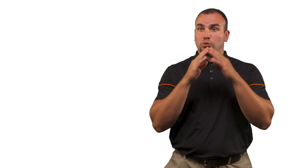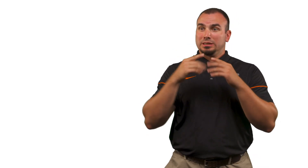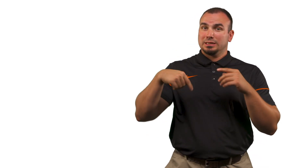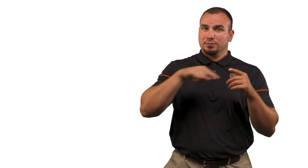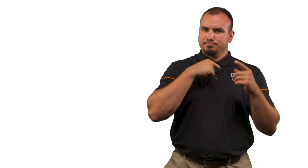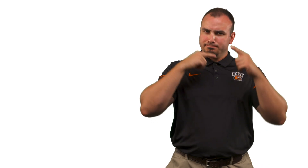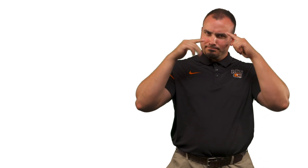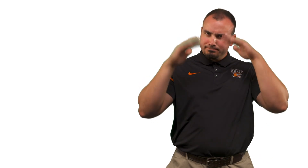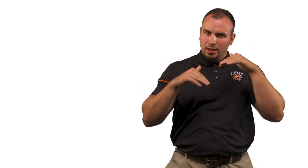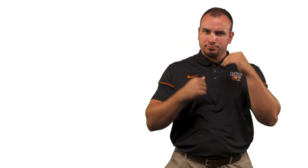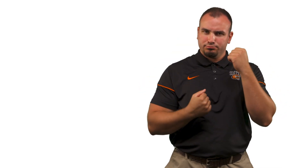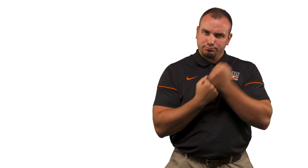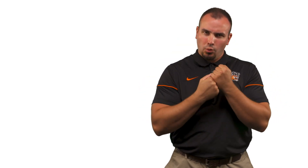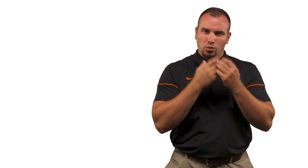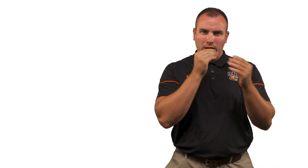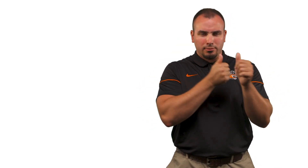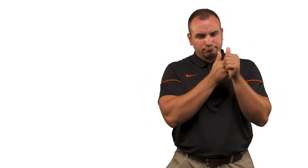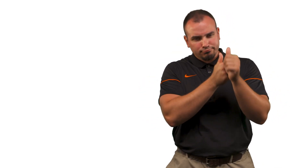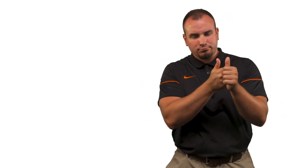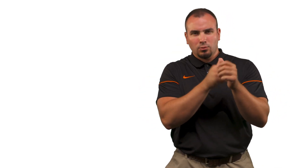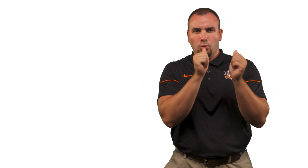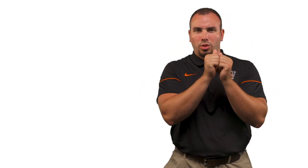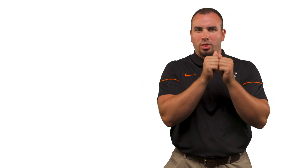The RIT community is expected to support and